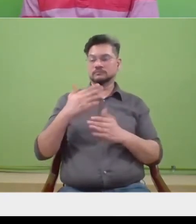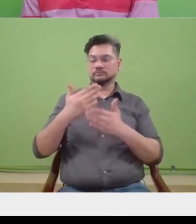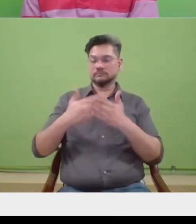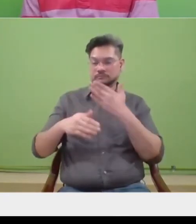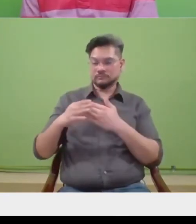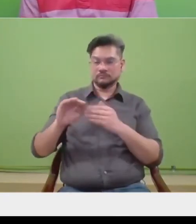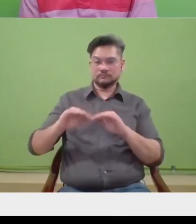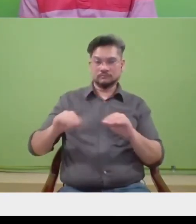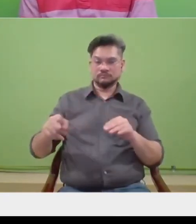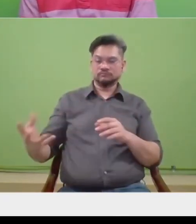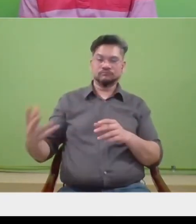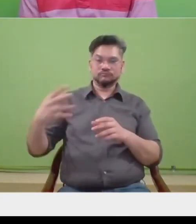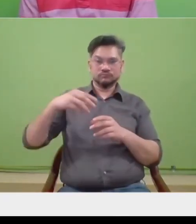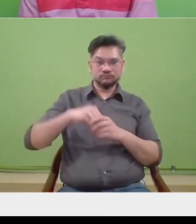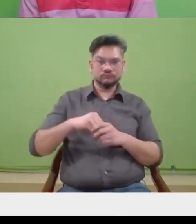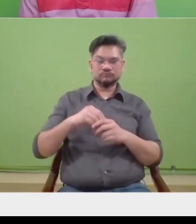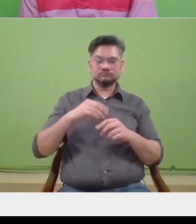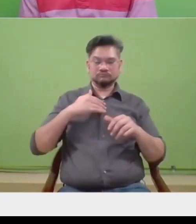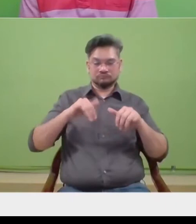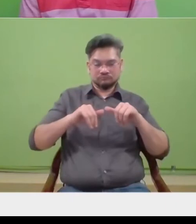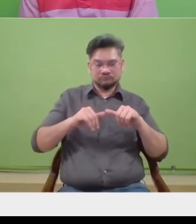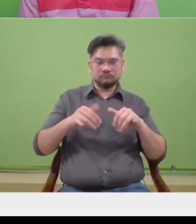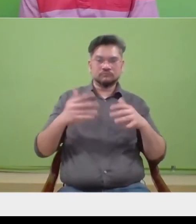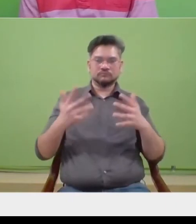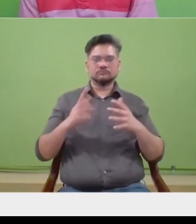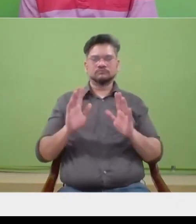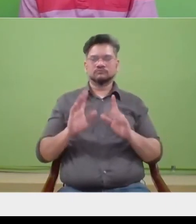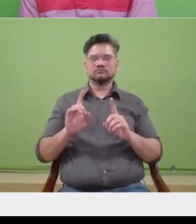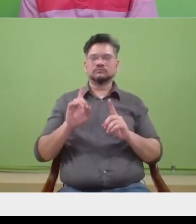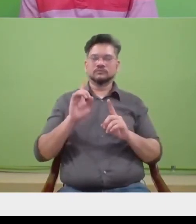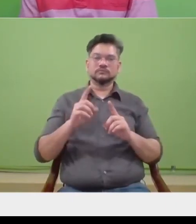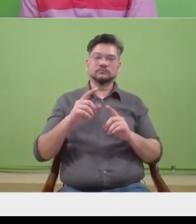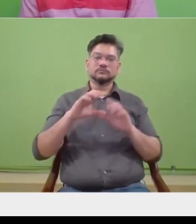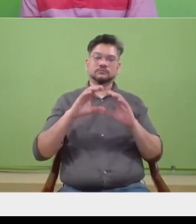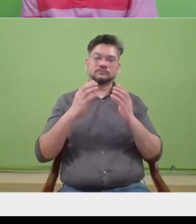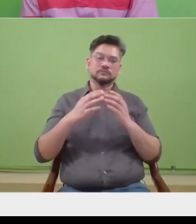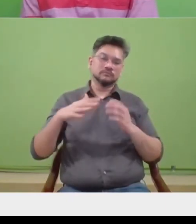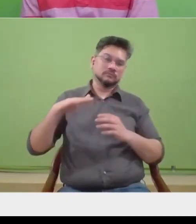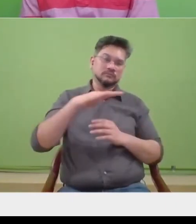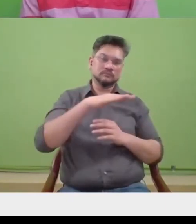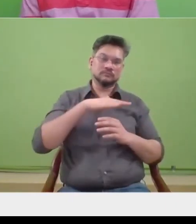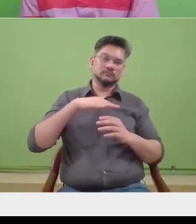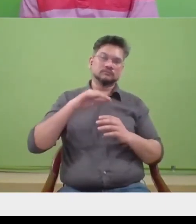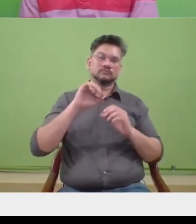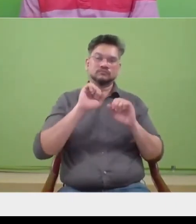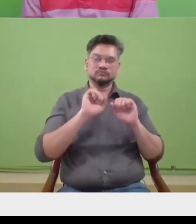do but it is the whole classroom ethos has to change and that change which is triggered by